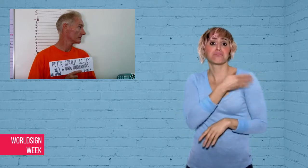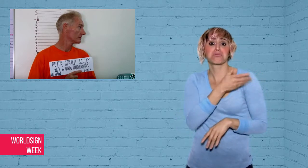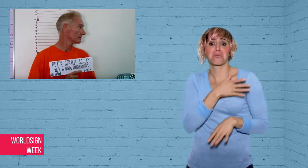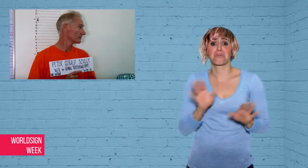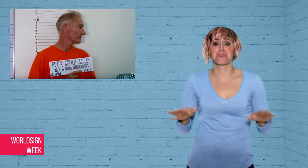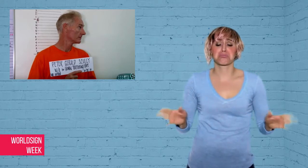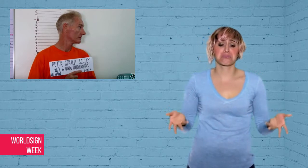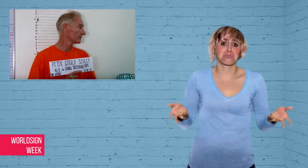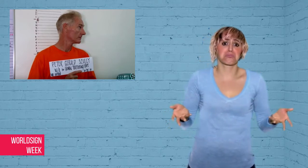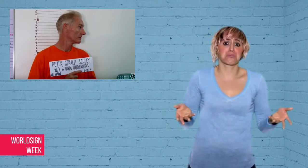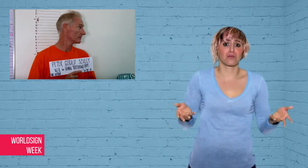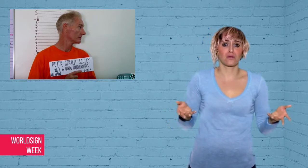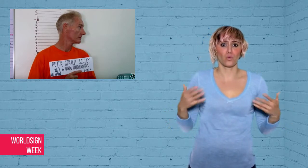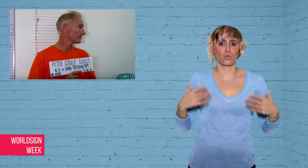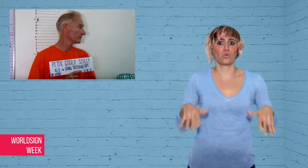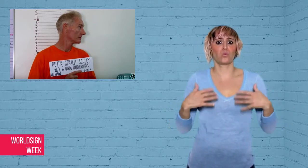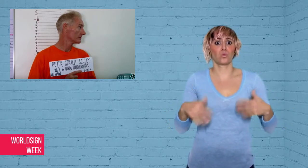big deal.